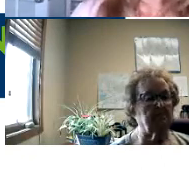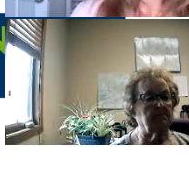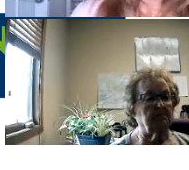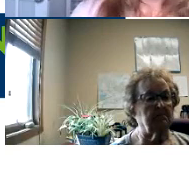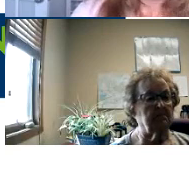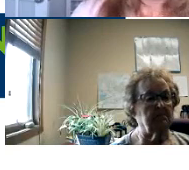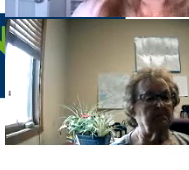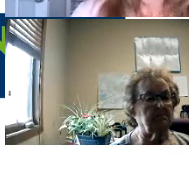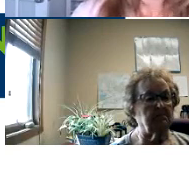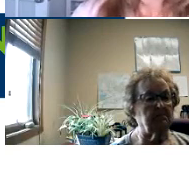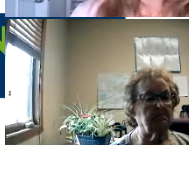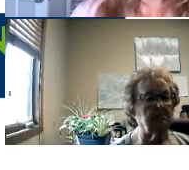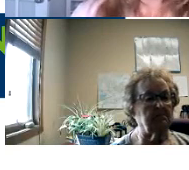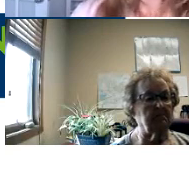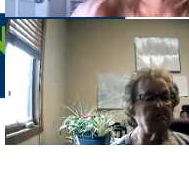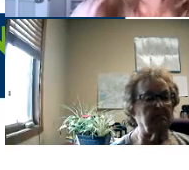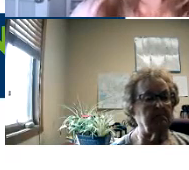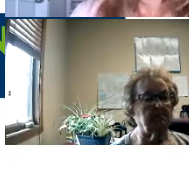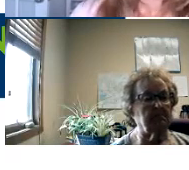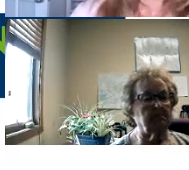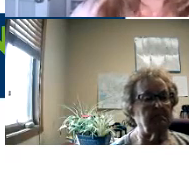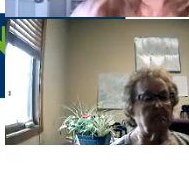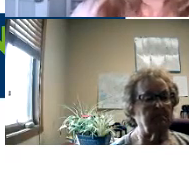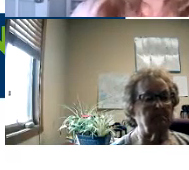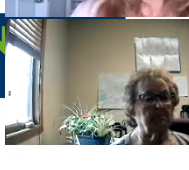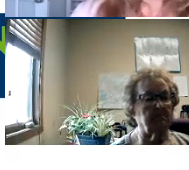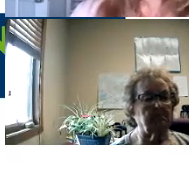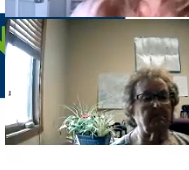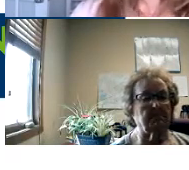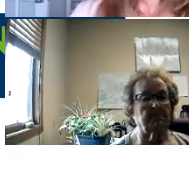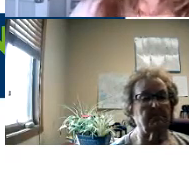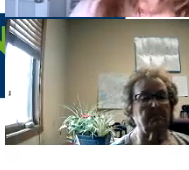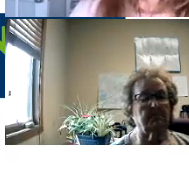what 245 D says and how to operate services within the requirements there.